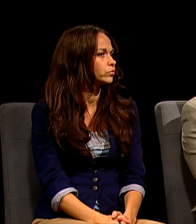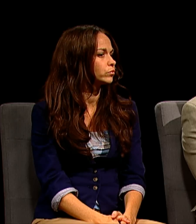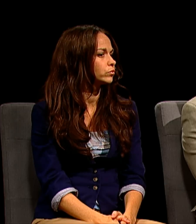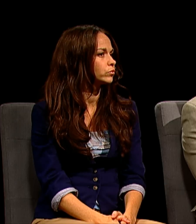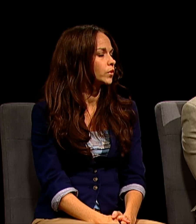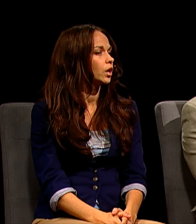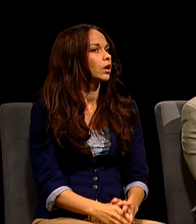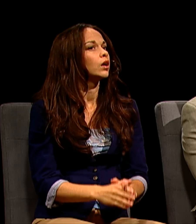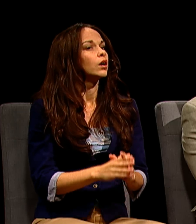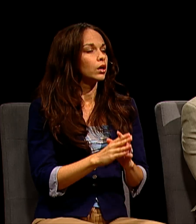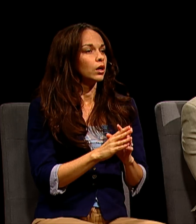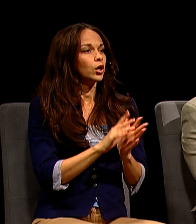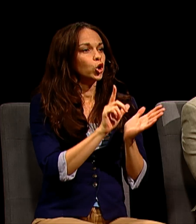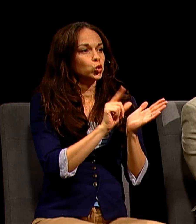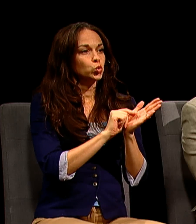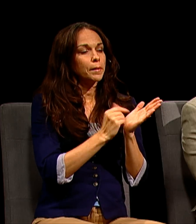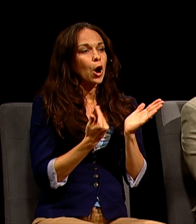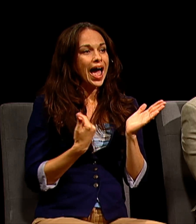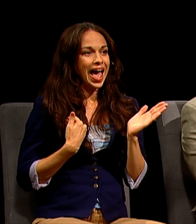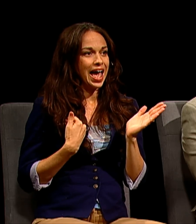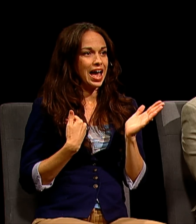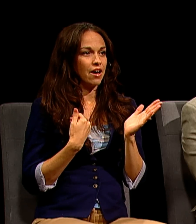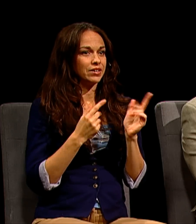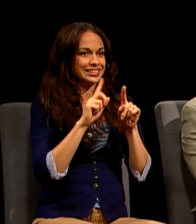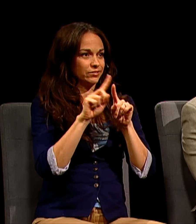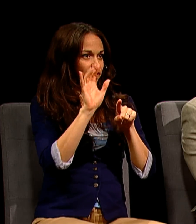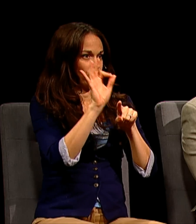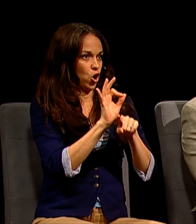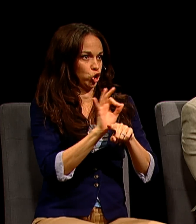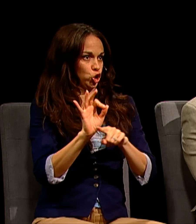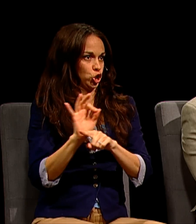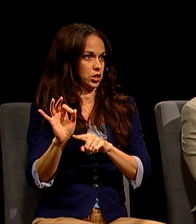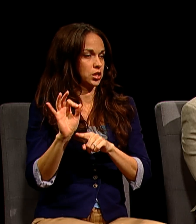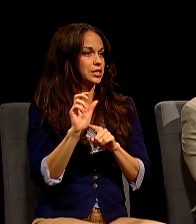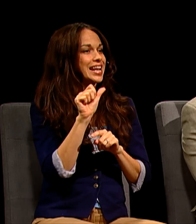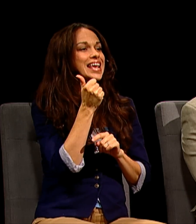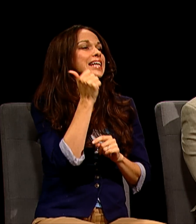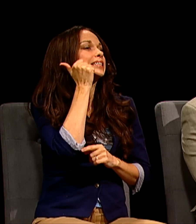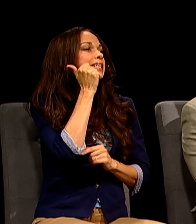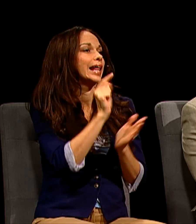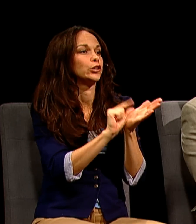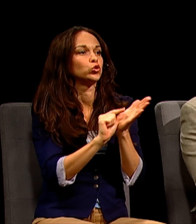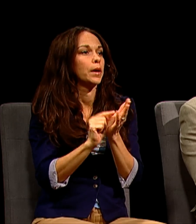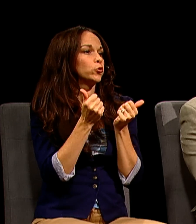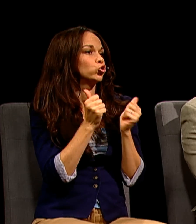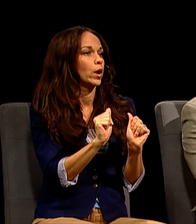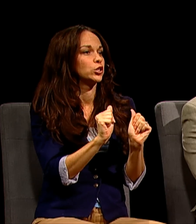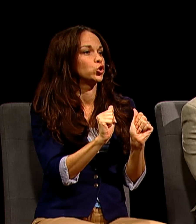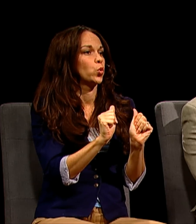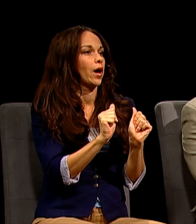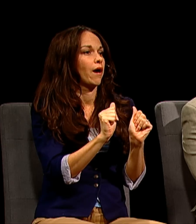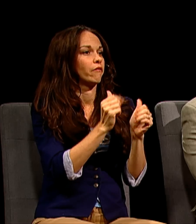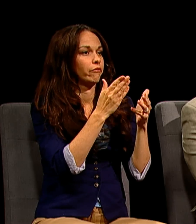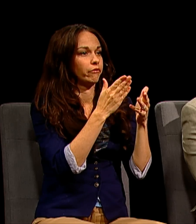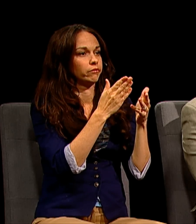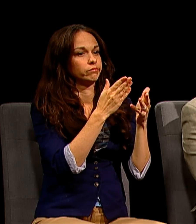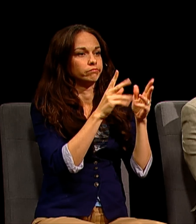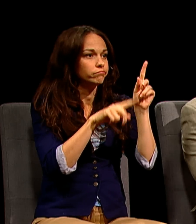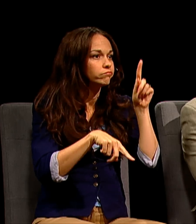There is the newspaper has many functions and any daily newspaper tries to have lots of different things for lots of people.